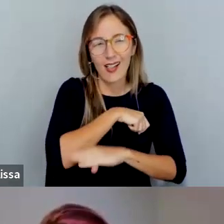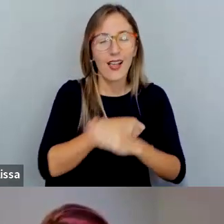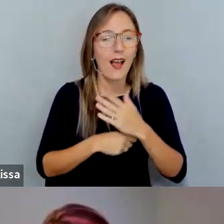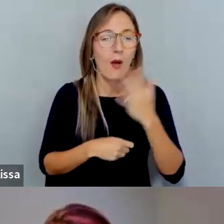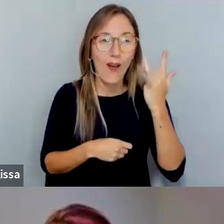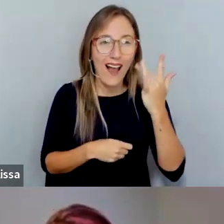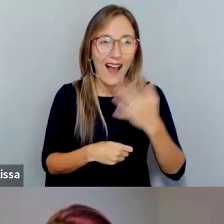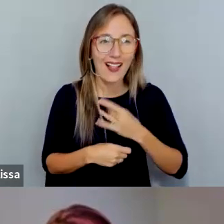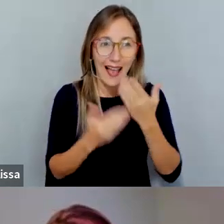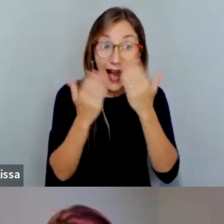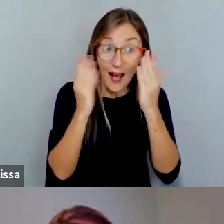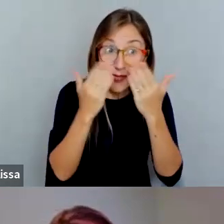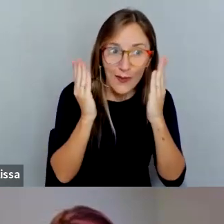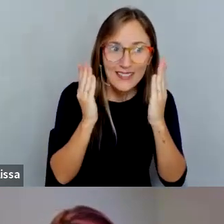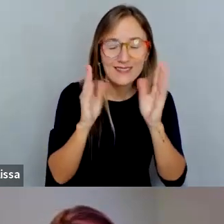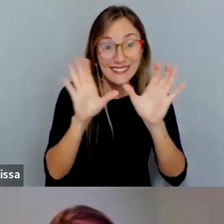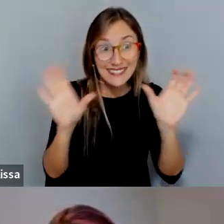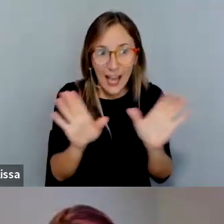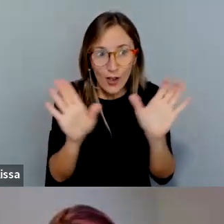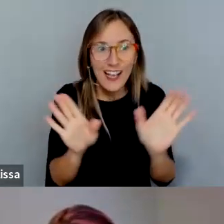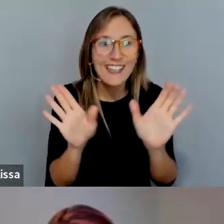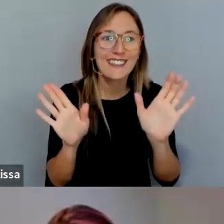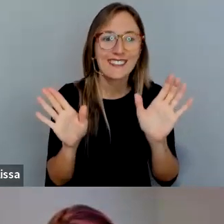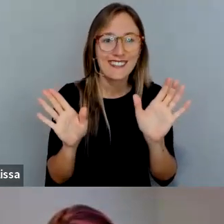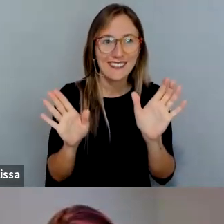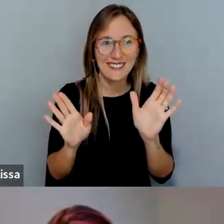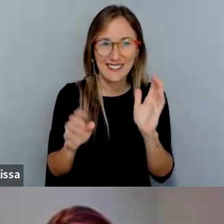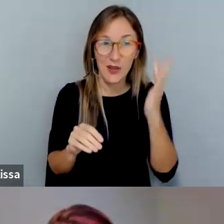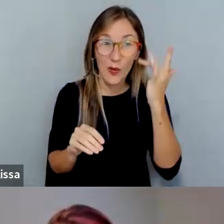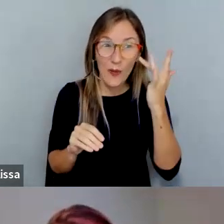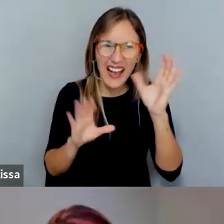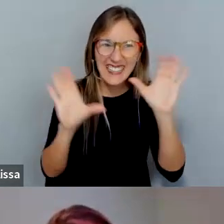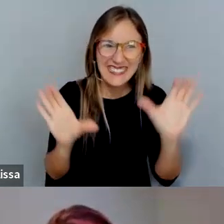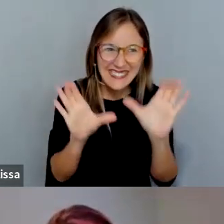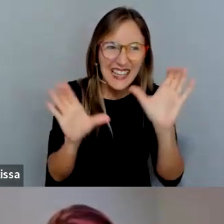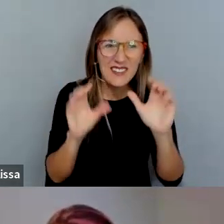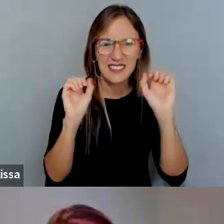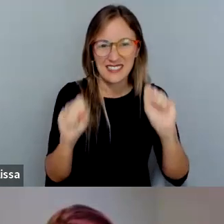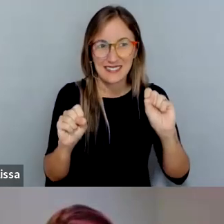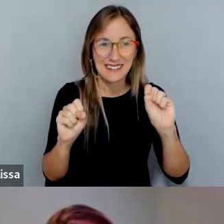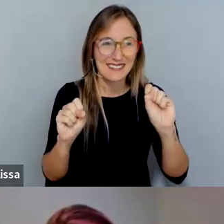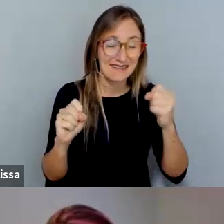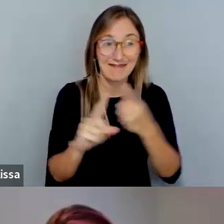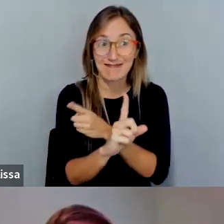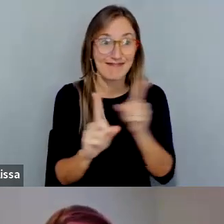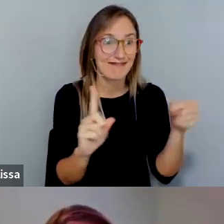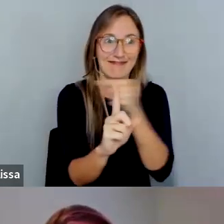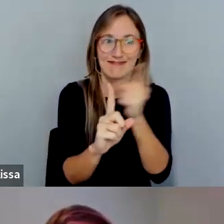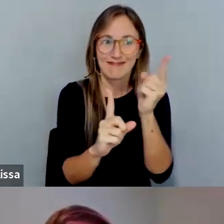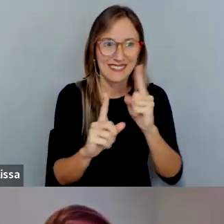of them, but if we are going based on what we like the best, I would say